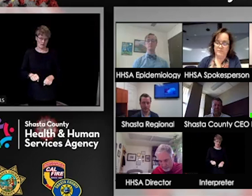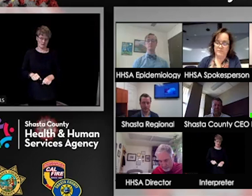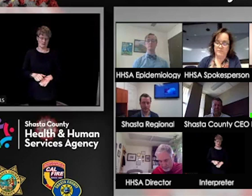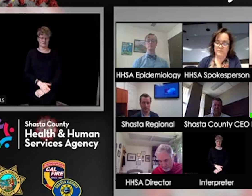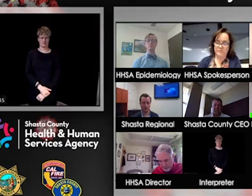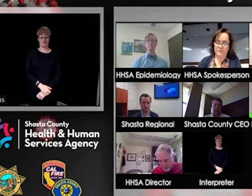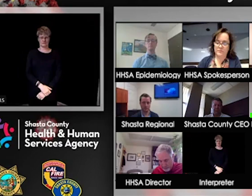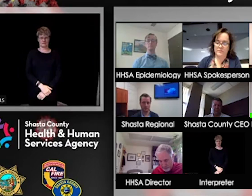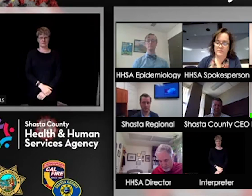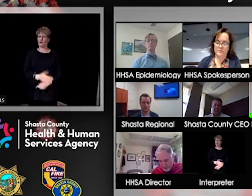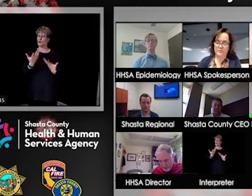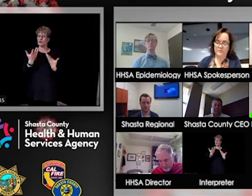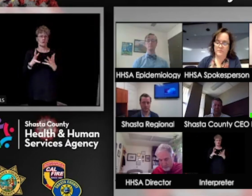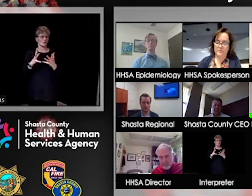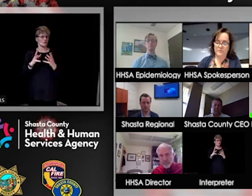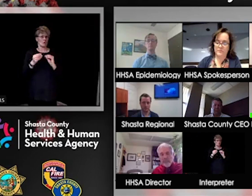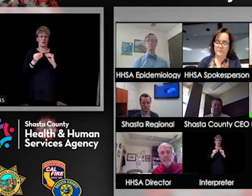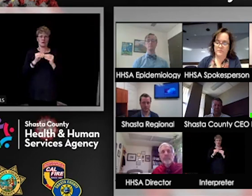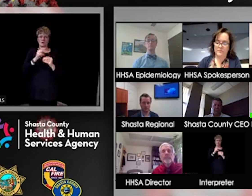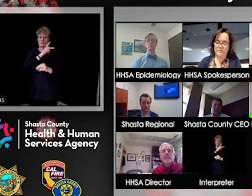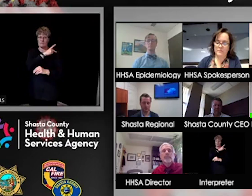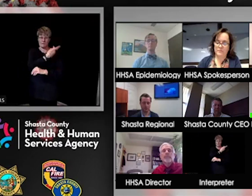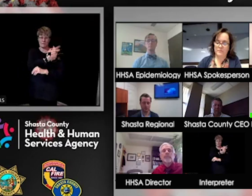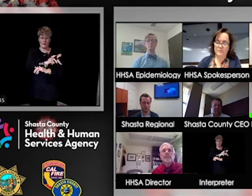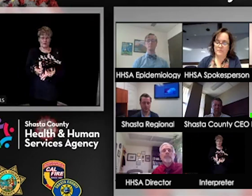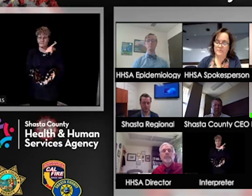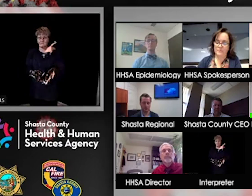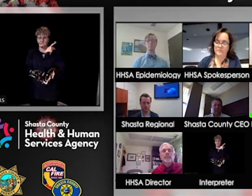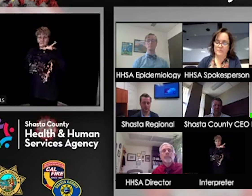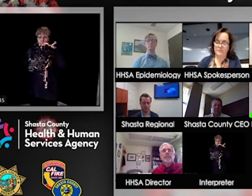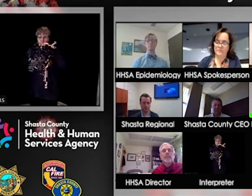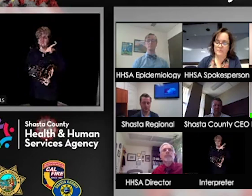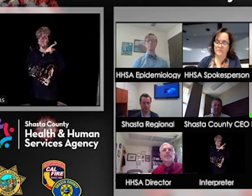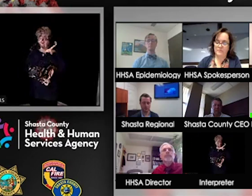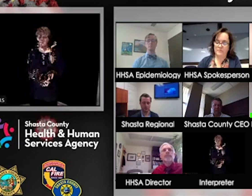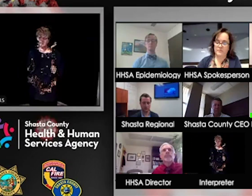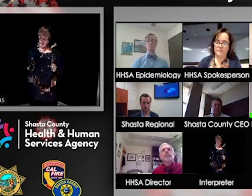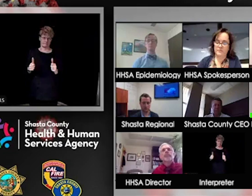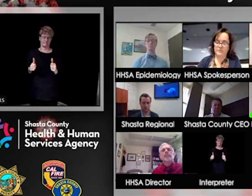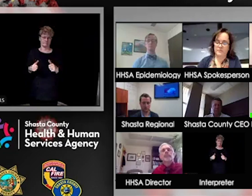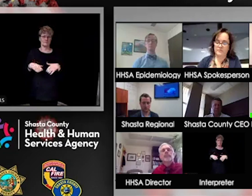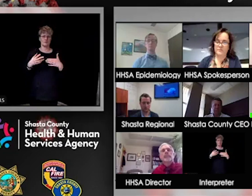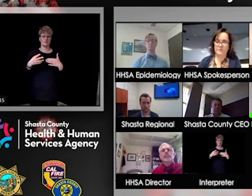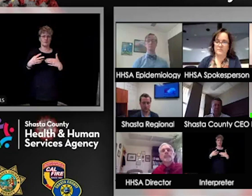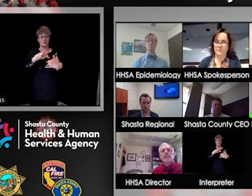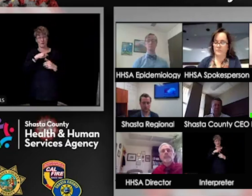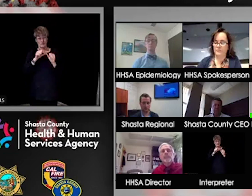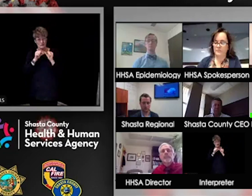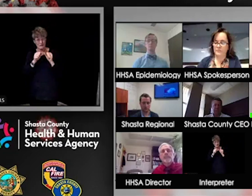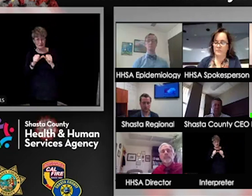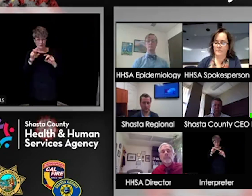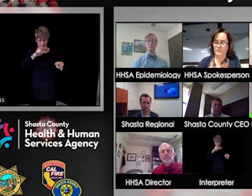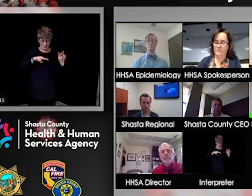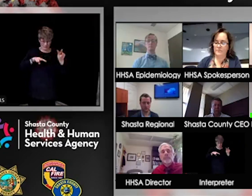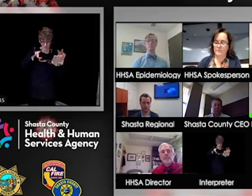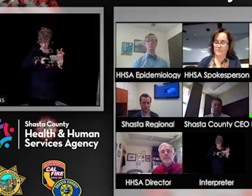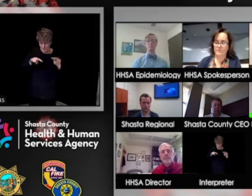to go back up again and so this will involve ongoing monitoring and revision of our practices